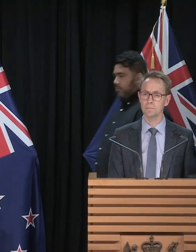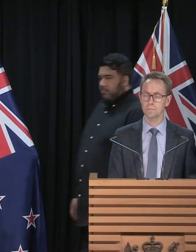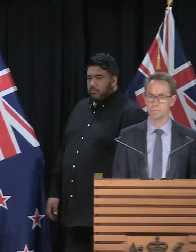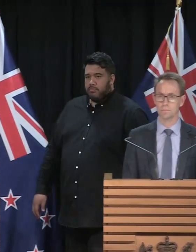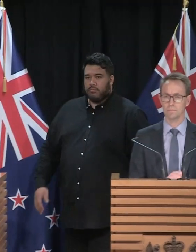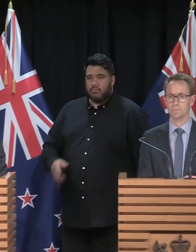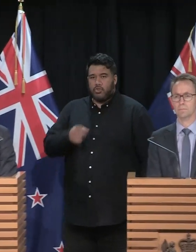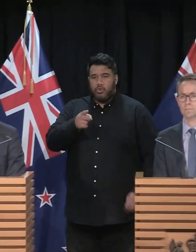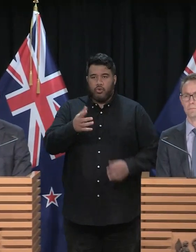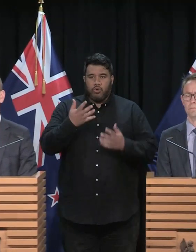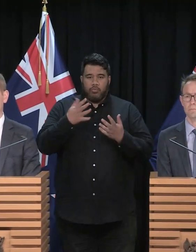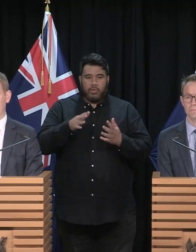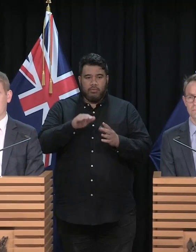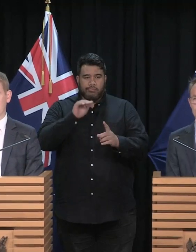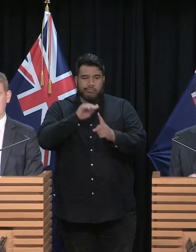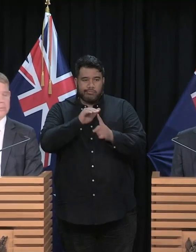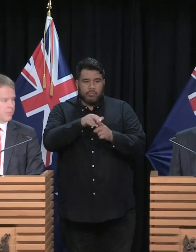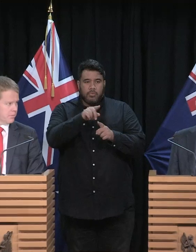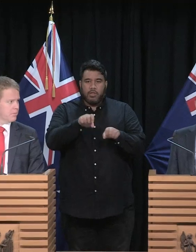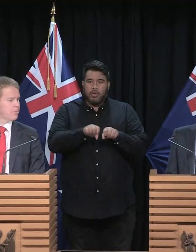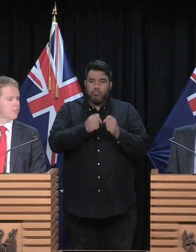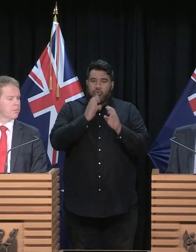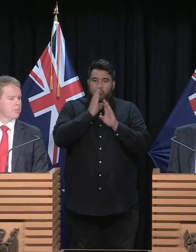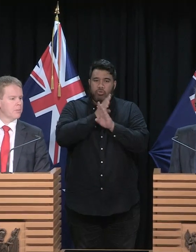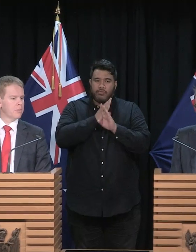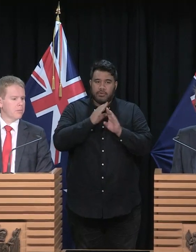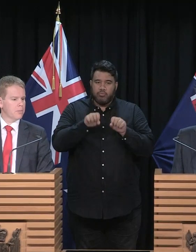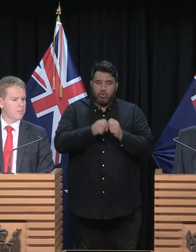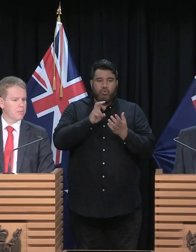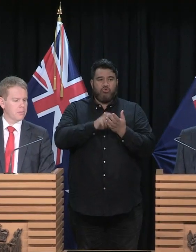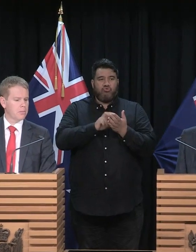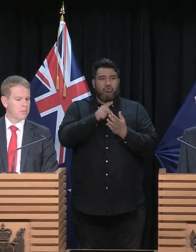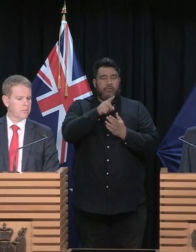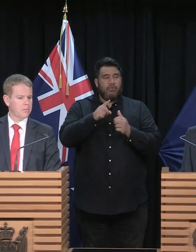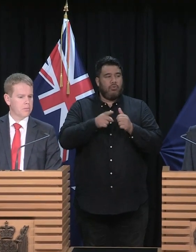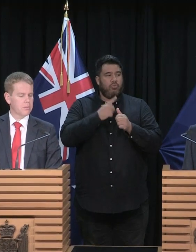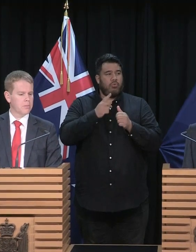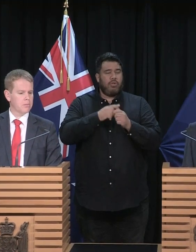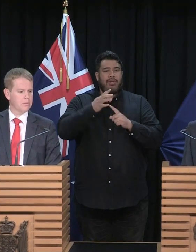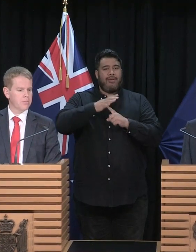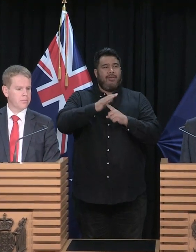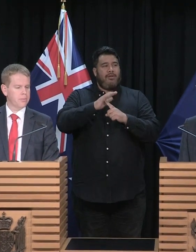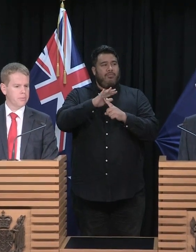Thank you. Happy to take questions. : On the